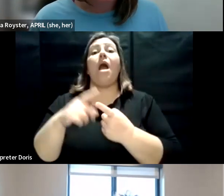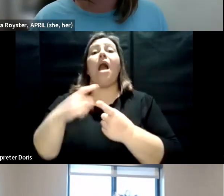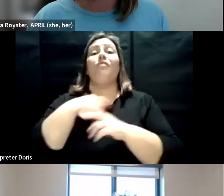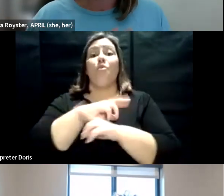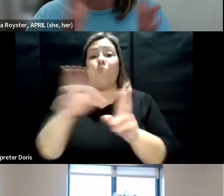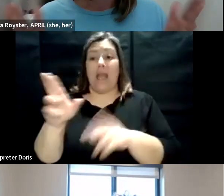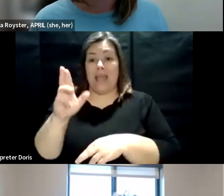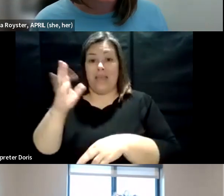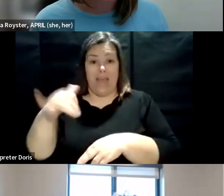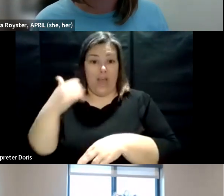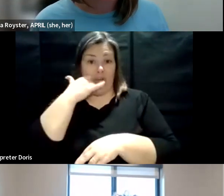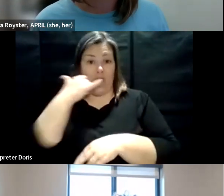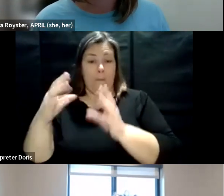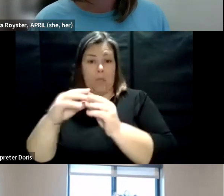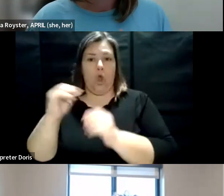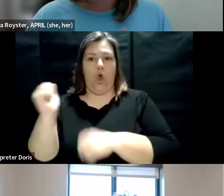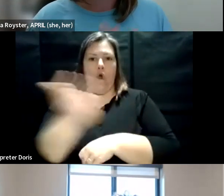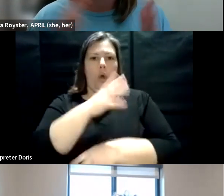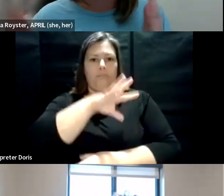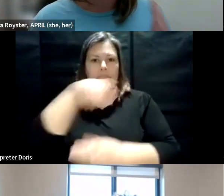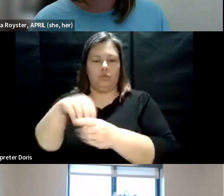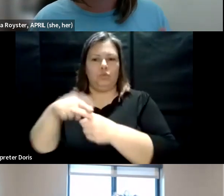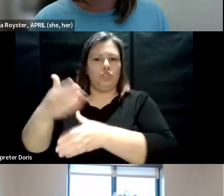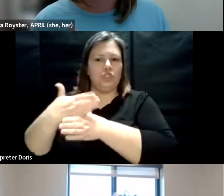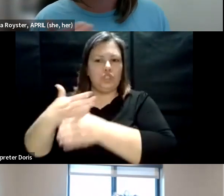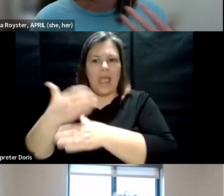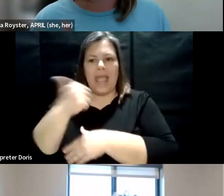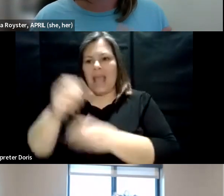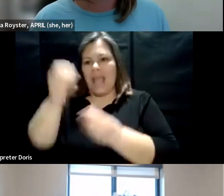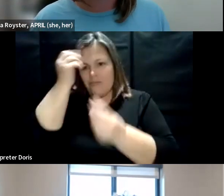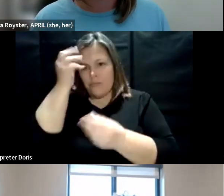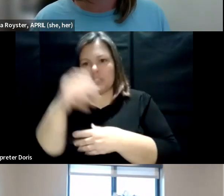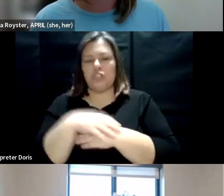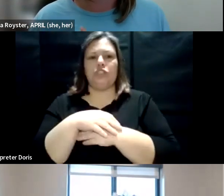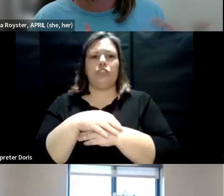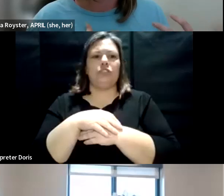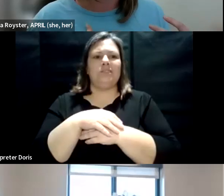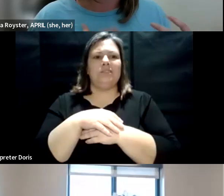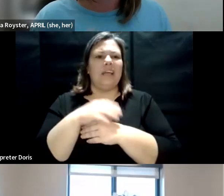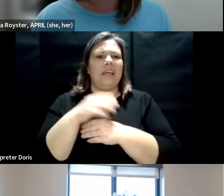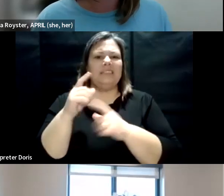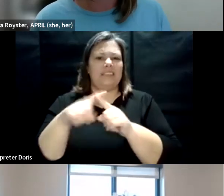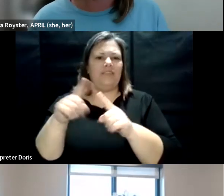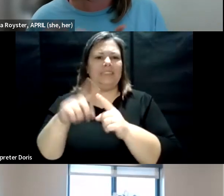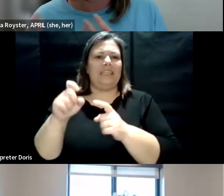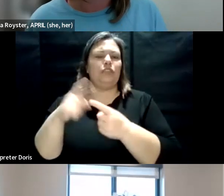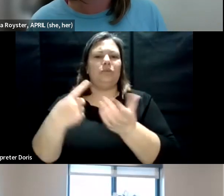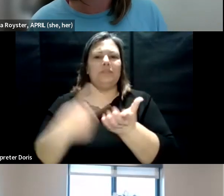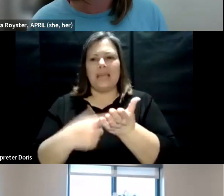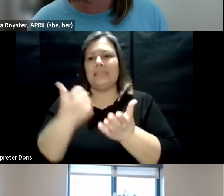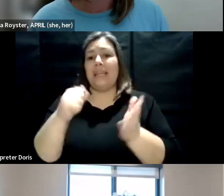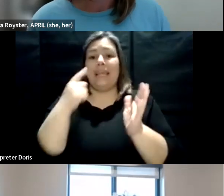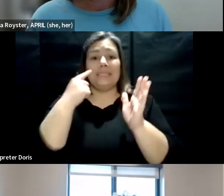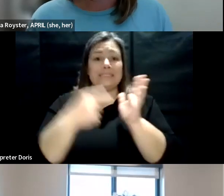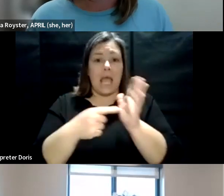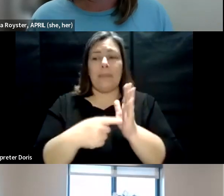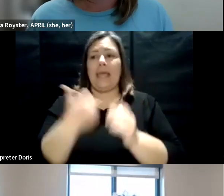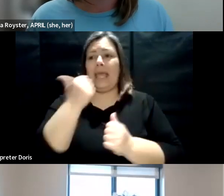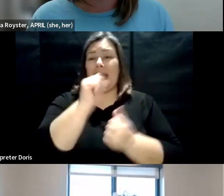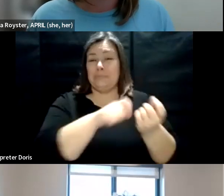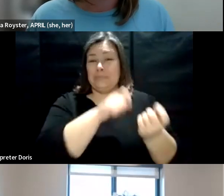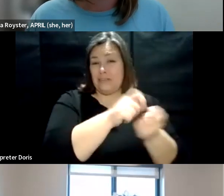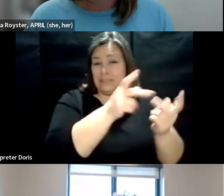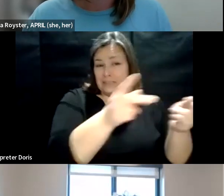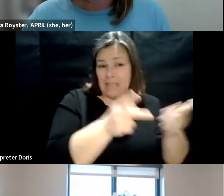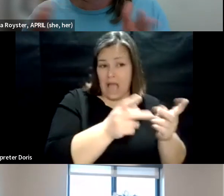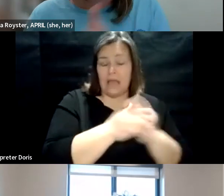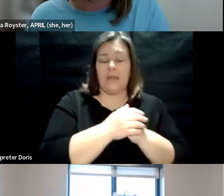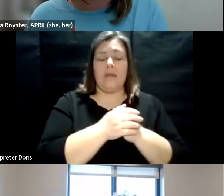Share that piece, share any information, and all of those kind of things.